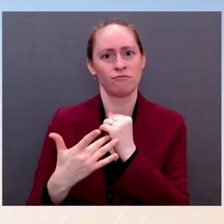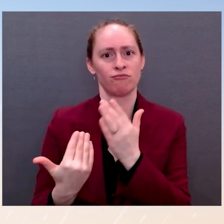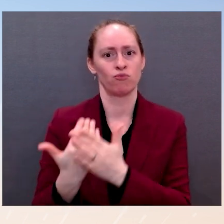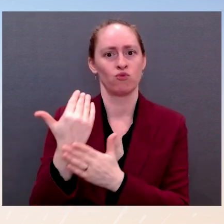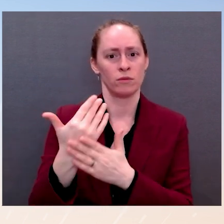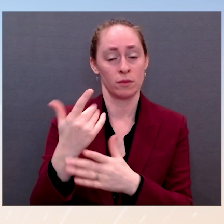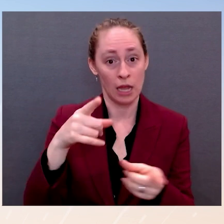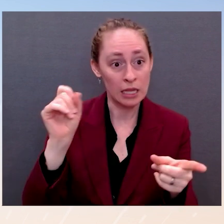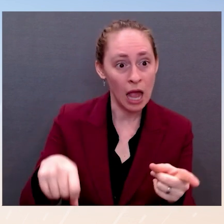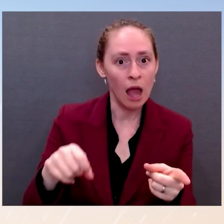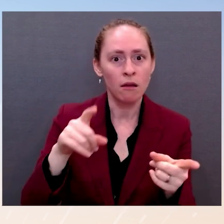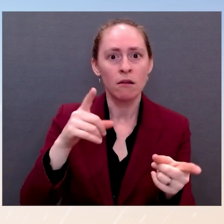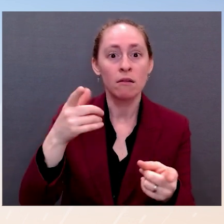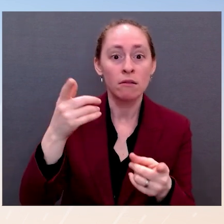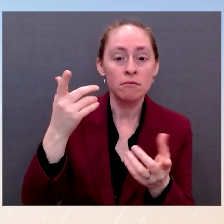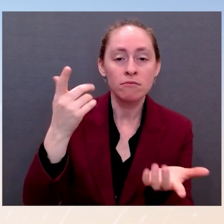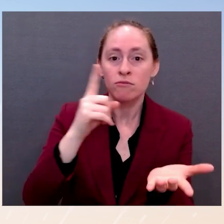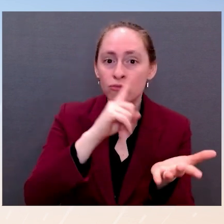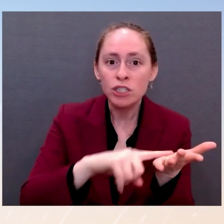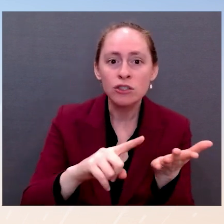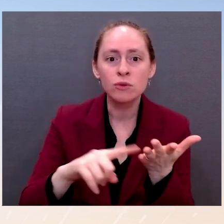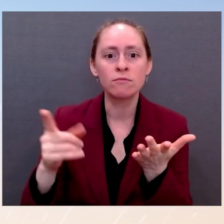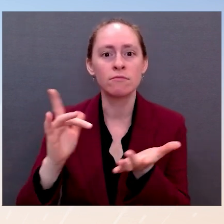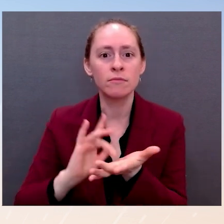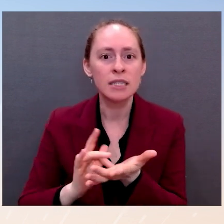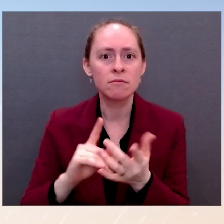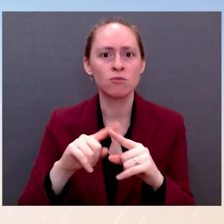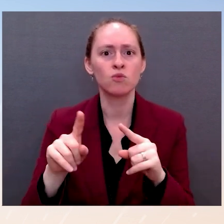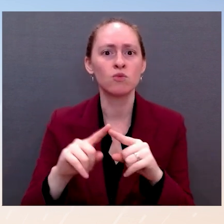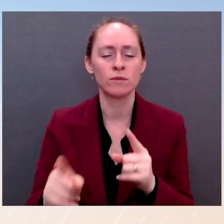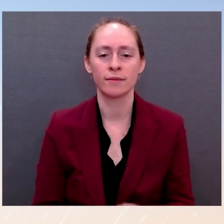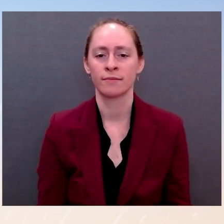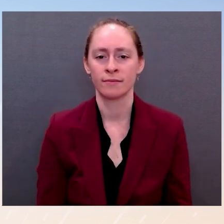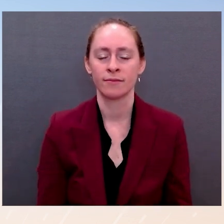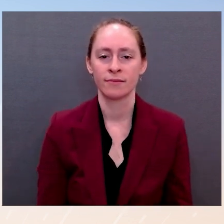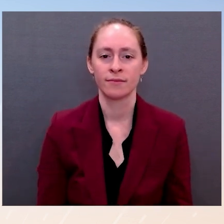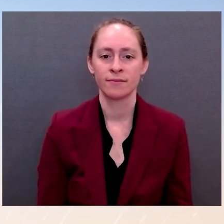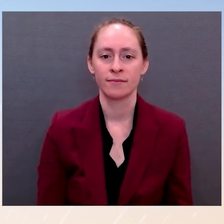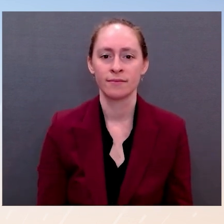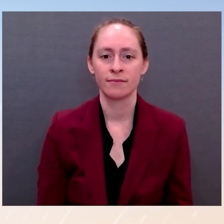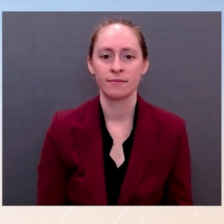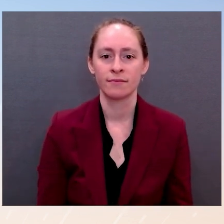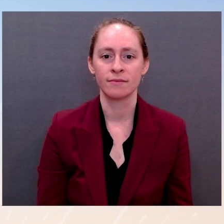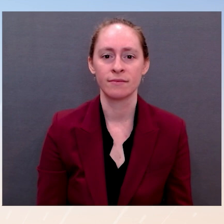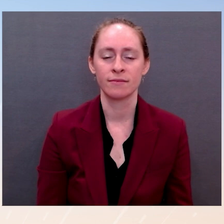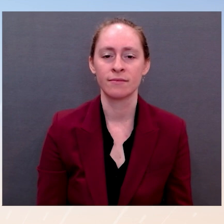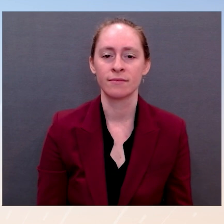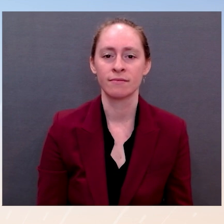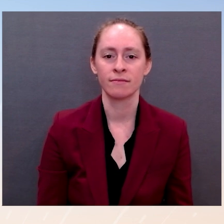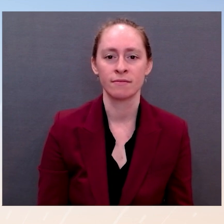And we're really in the process of reviewing our regulatory processes to make sure that people have access